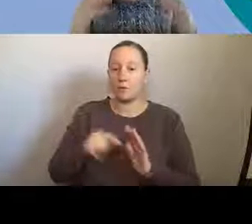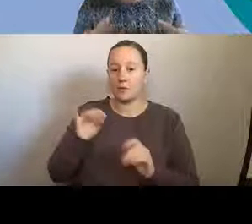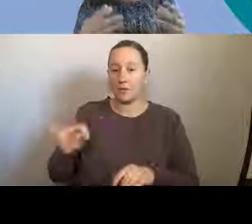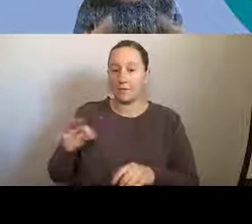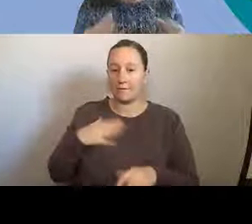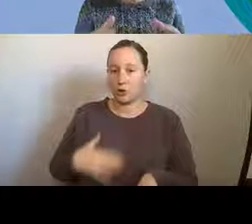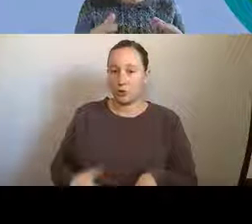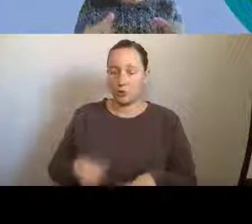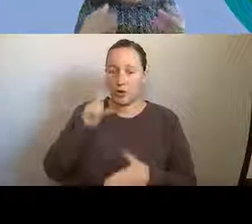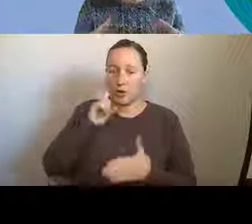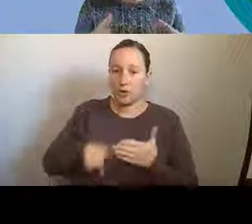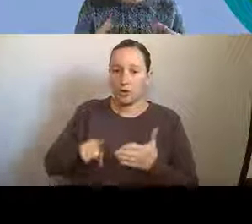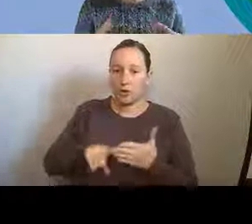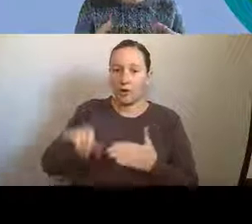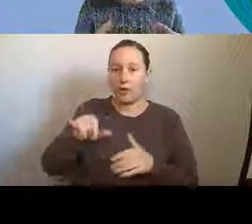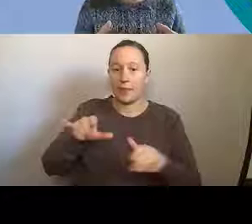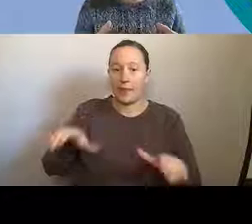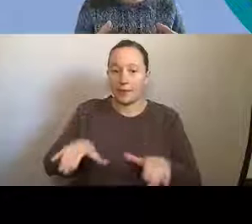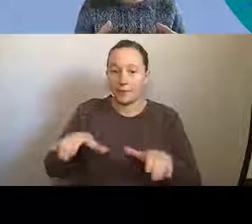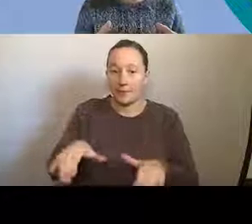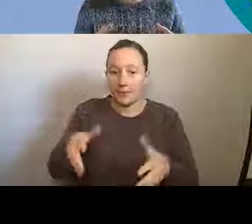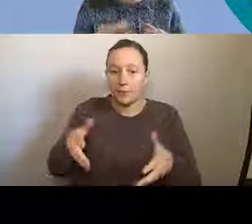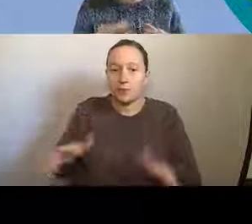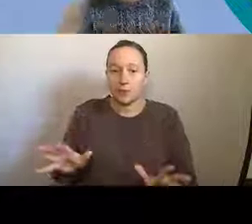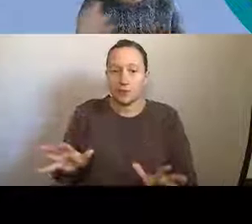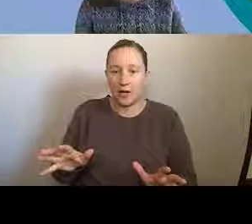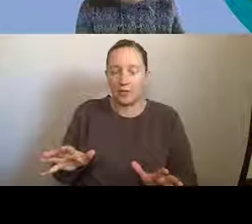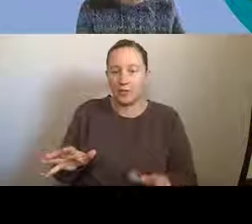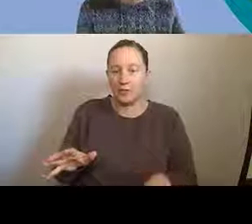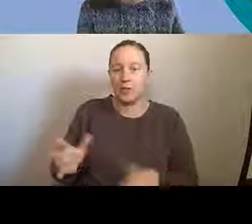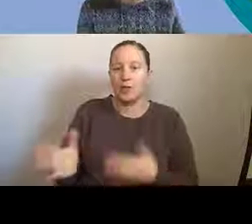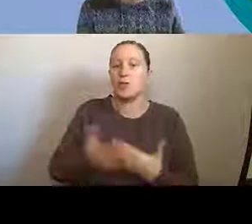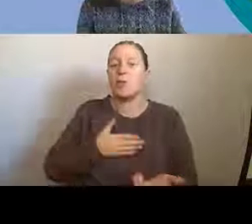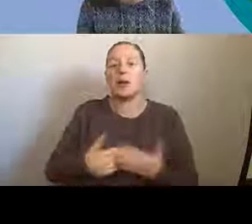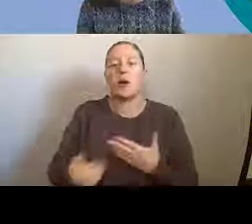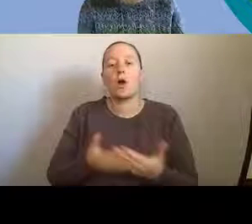those activities were done. So regardless of who did them,